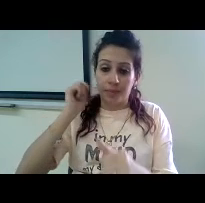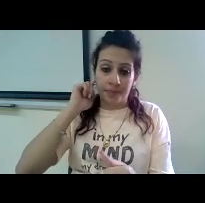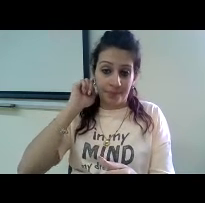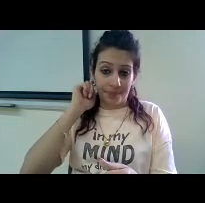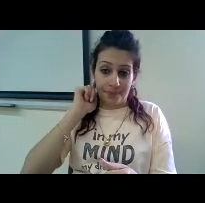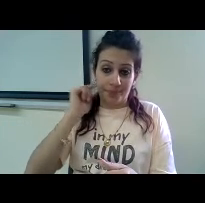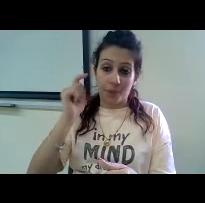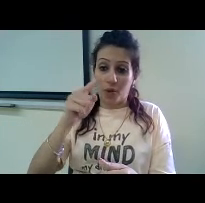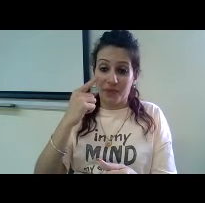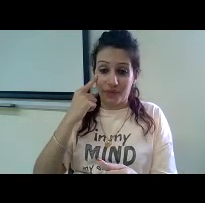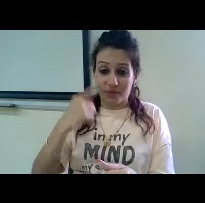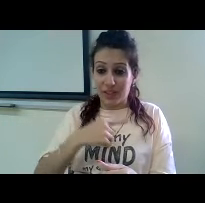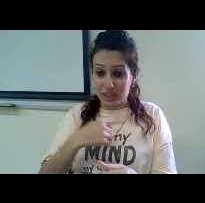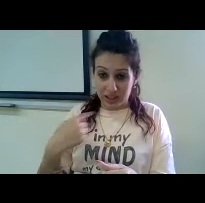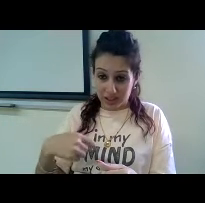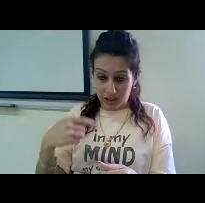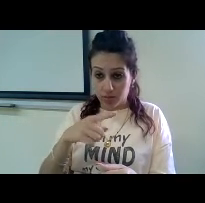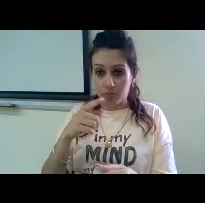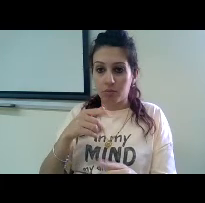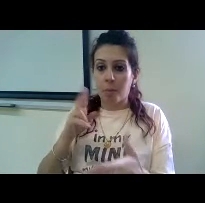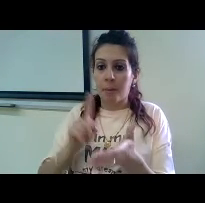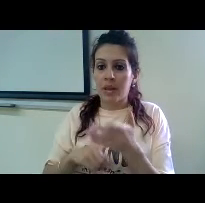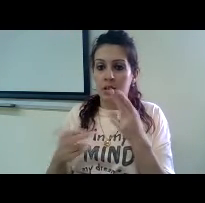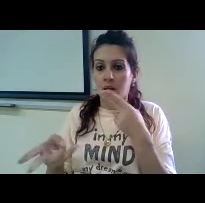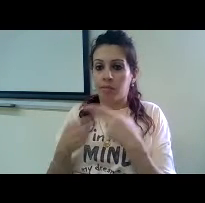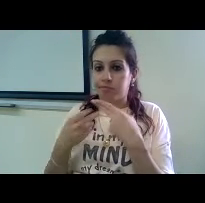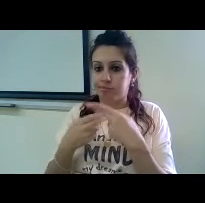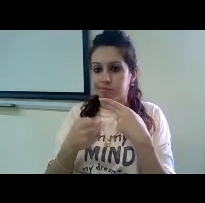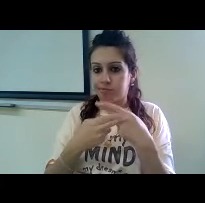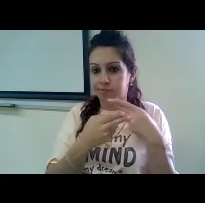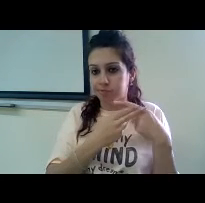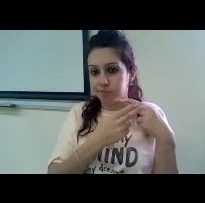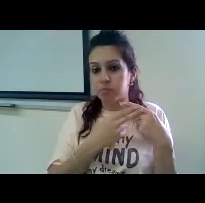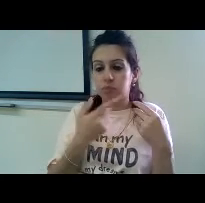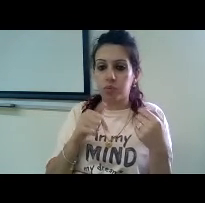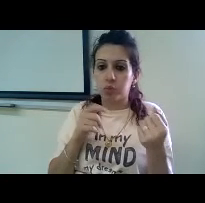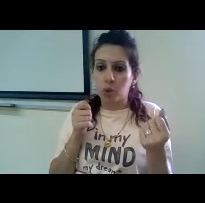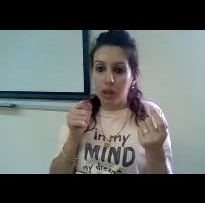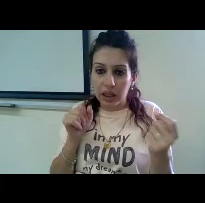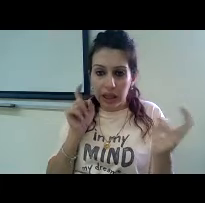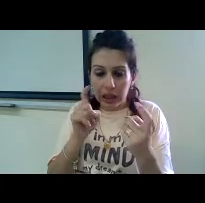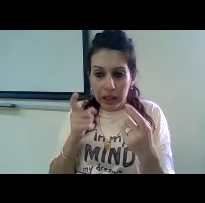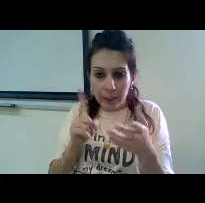And second, we're going to talk about what kind of change this Covid-19 crisis has brought